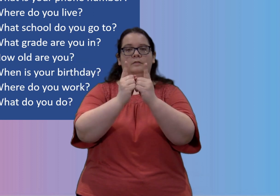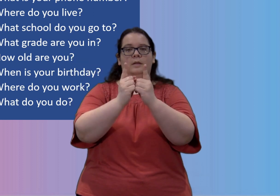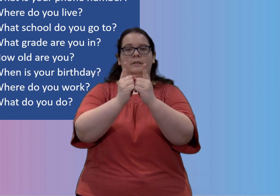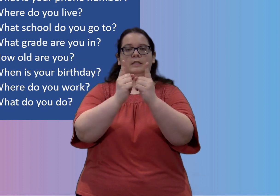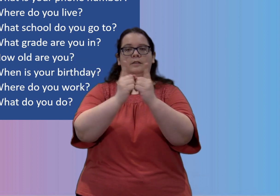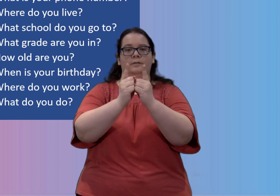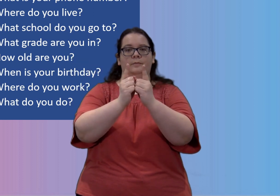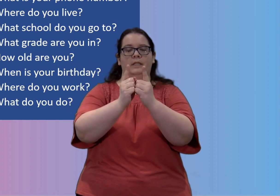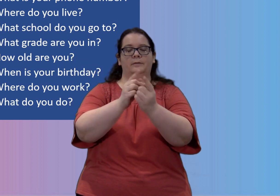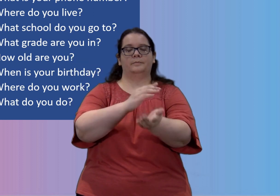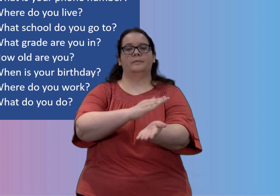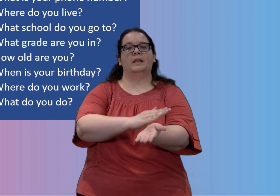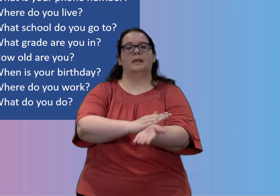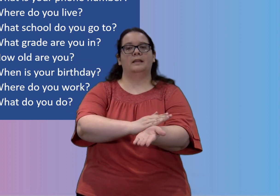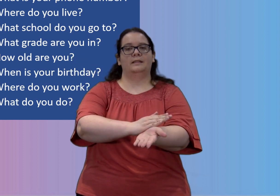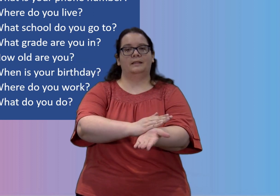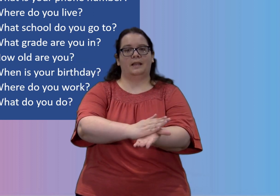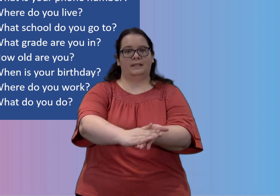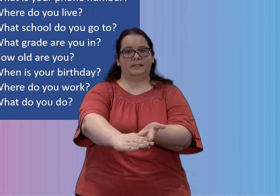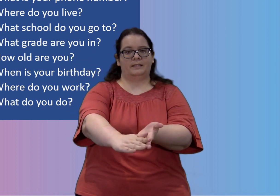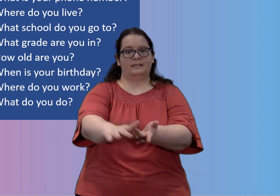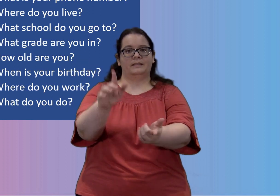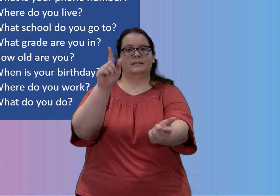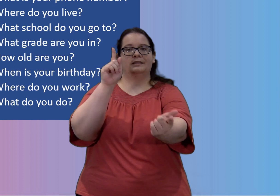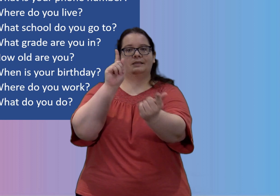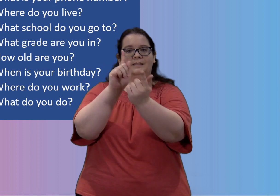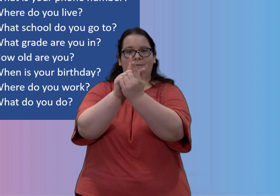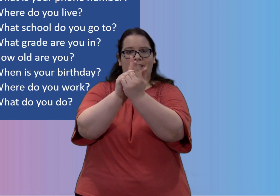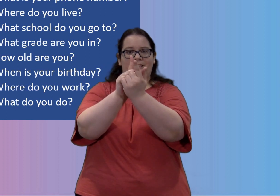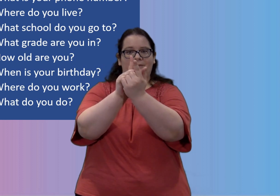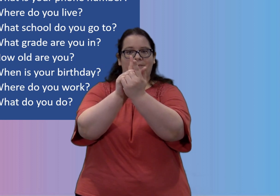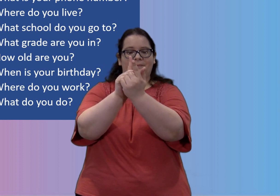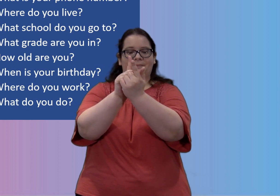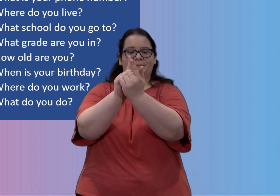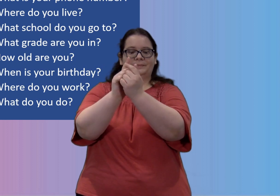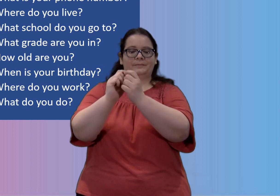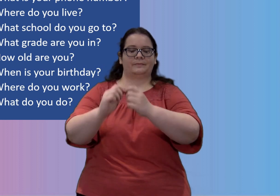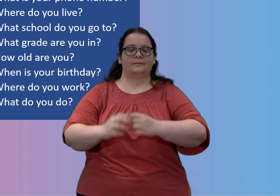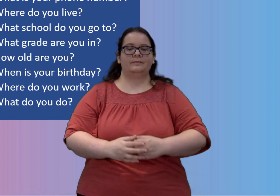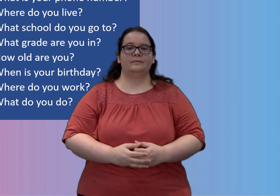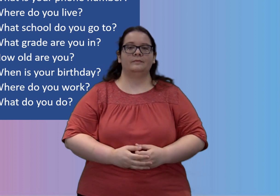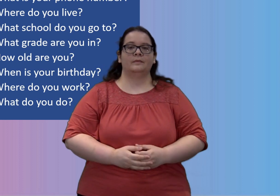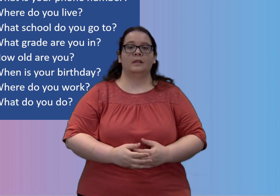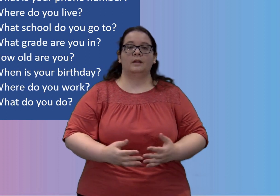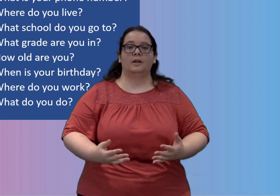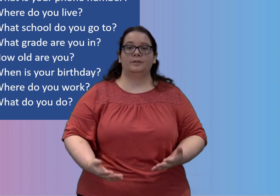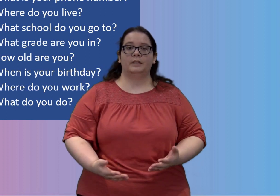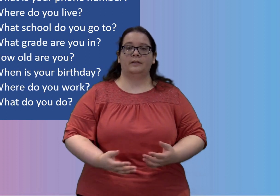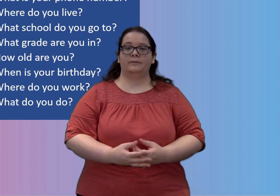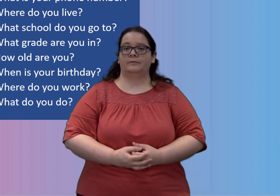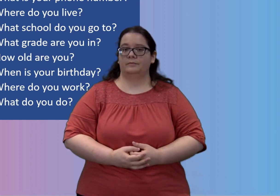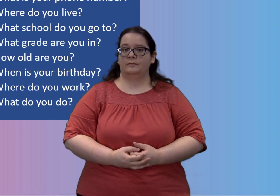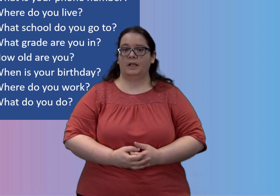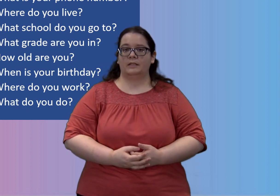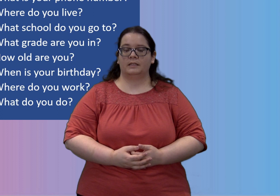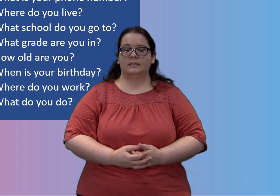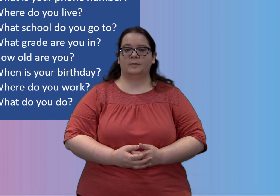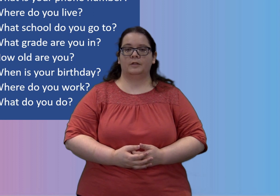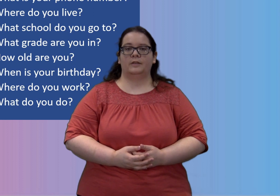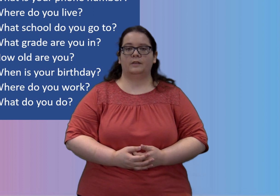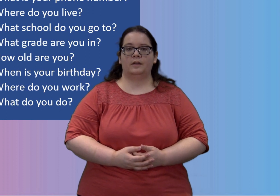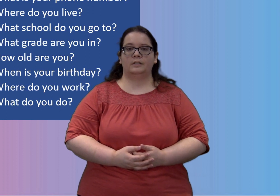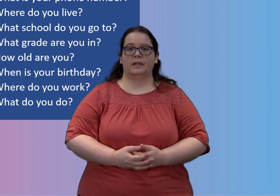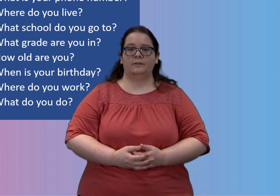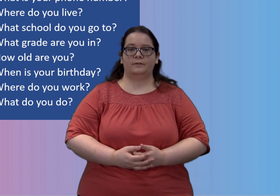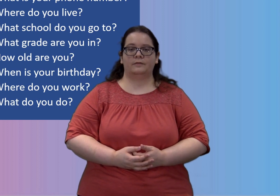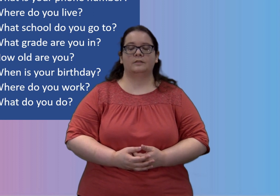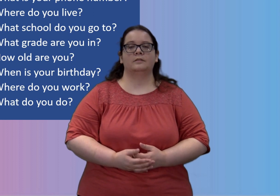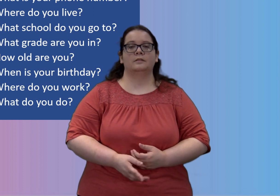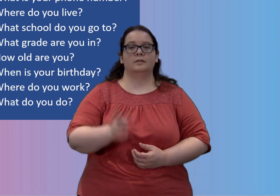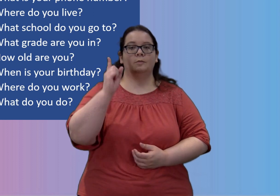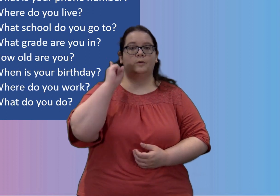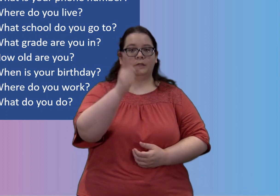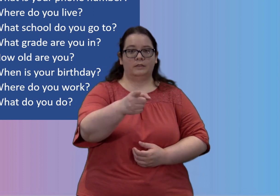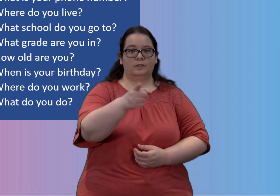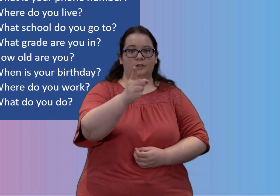coming together, meeting. Nice to meet you. Are you Deaf? Asking someone if they are Deaf, point